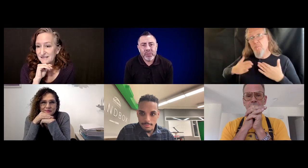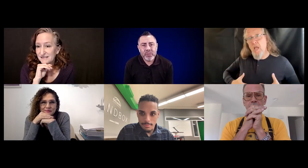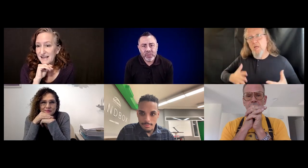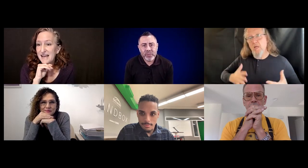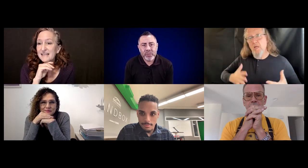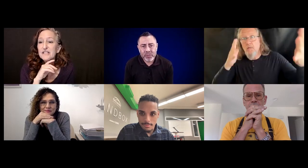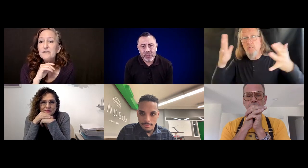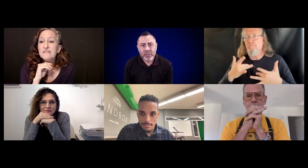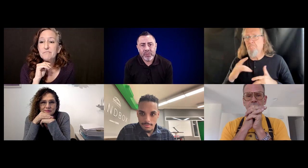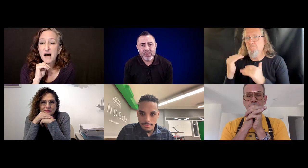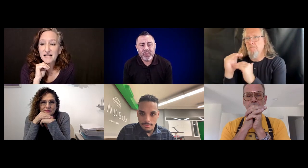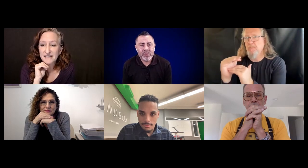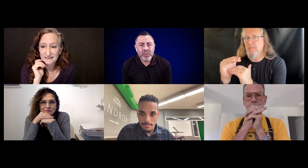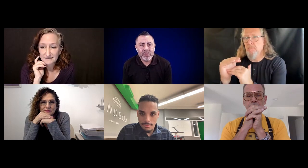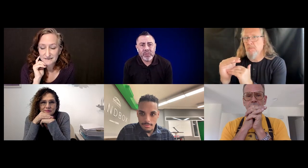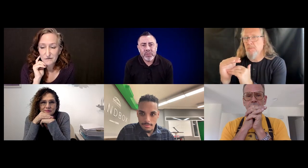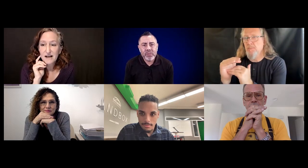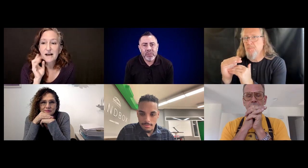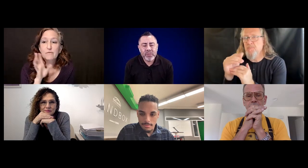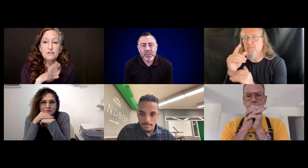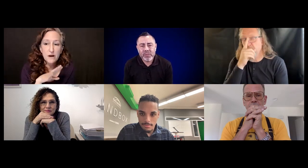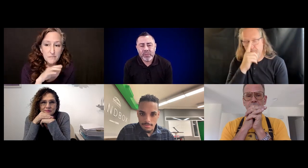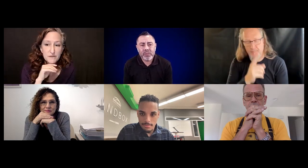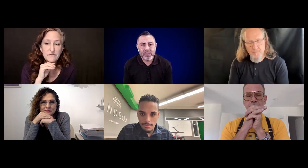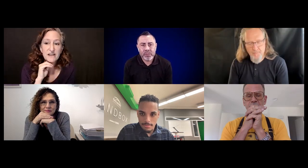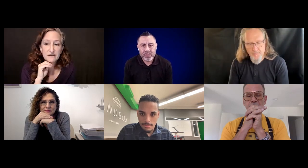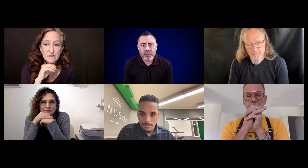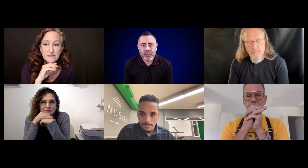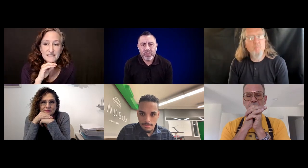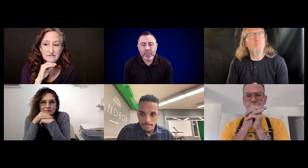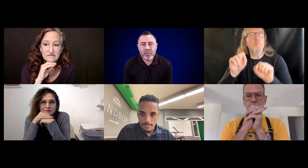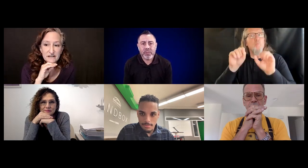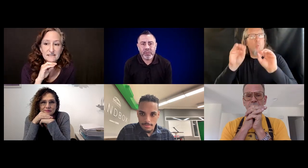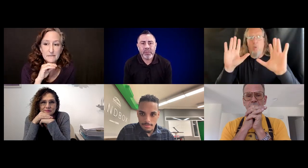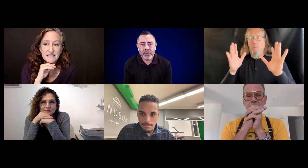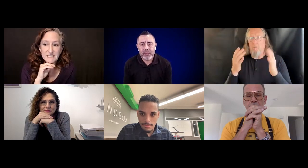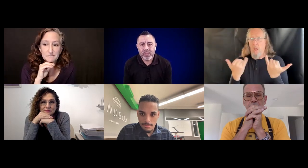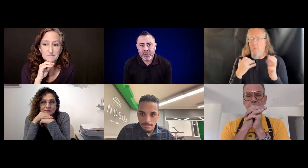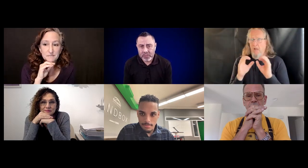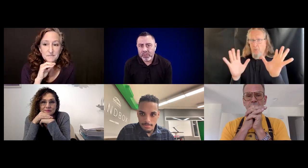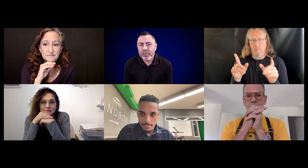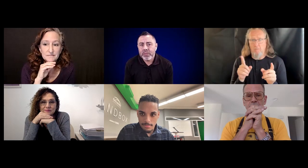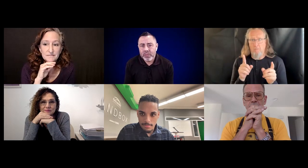And his use of body with Trump was very, was very limited.